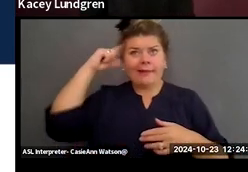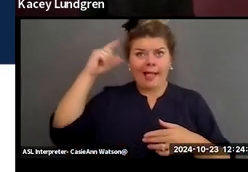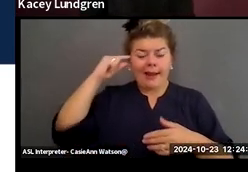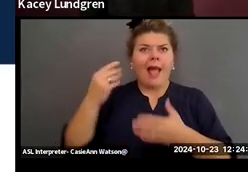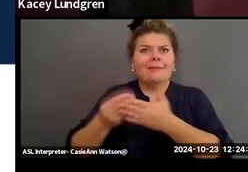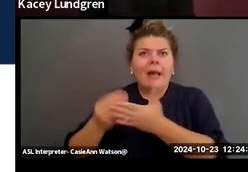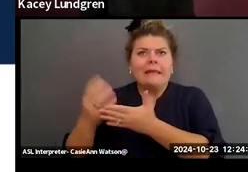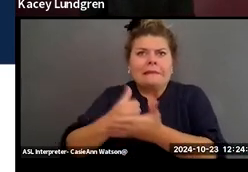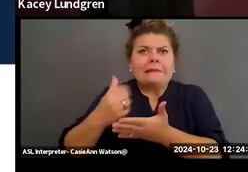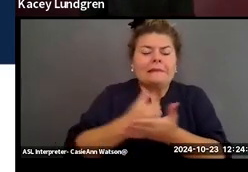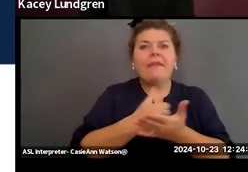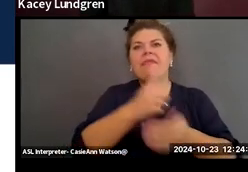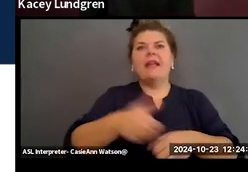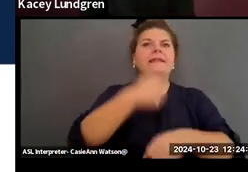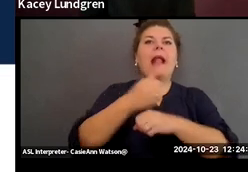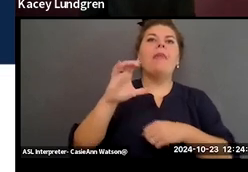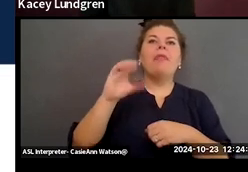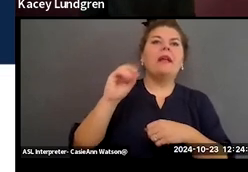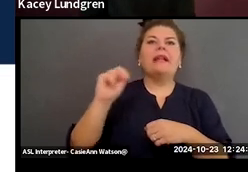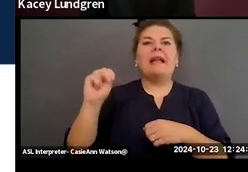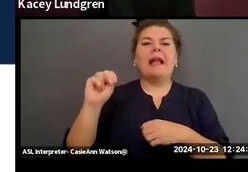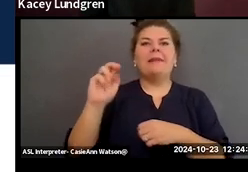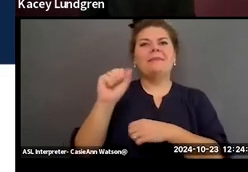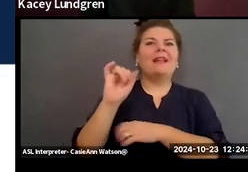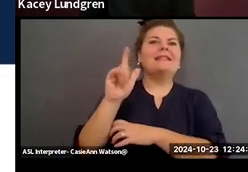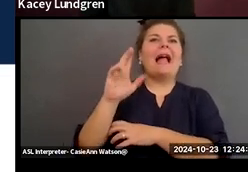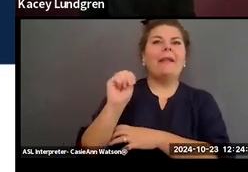and established the Connecticut Asylum for the Instruction